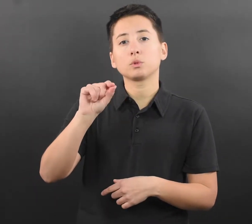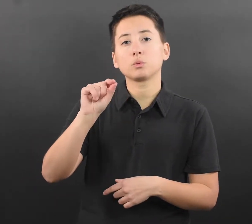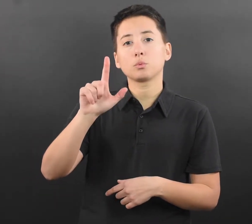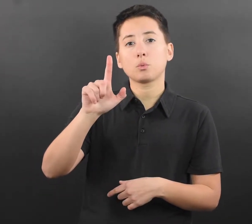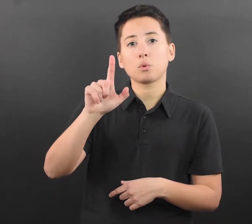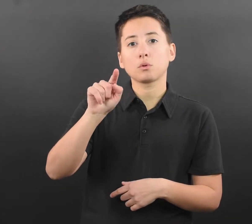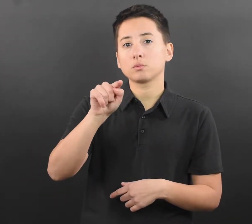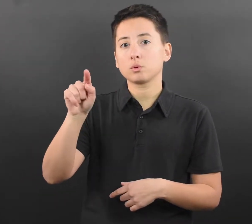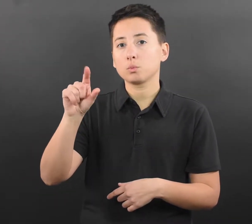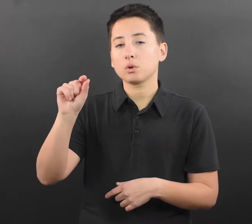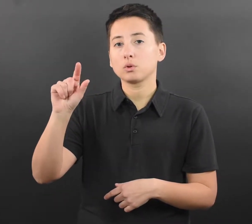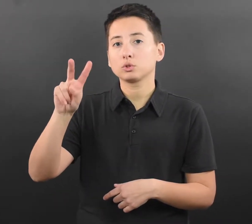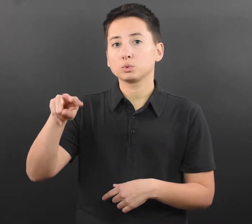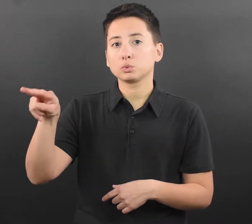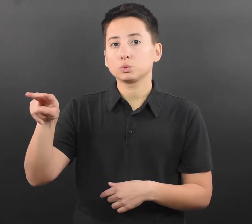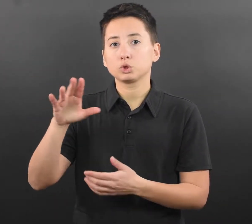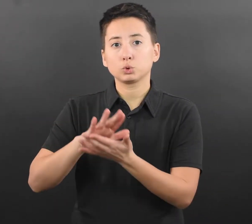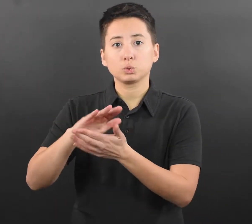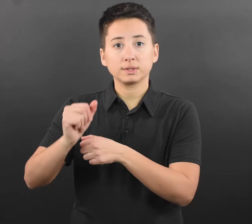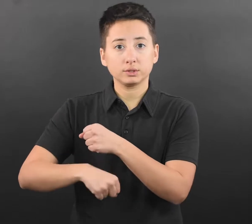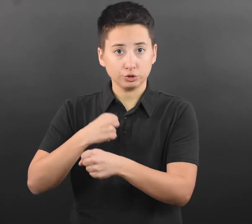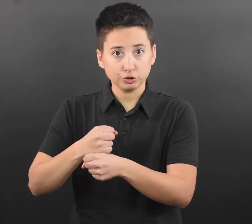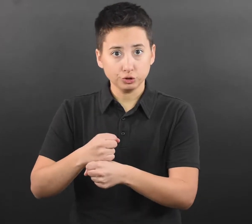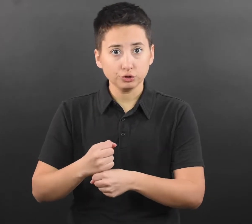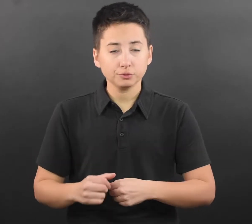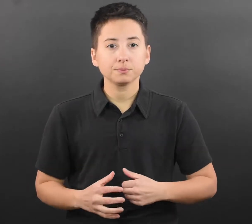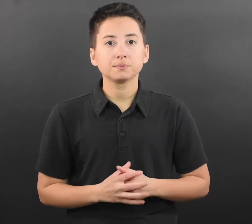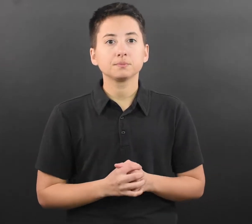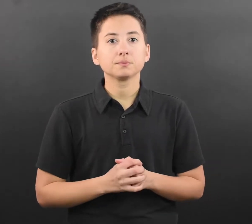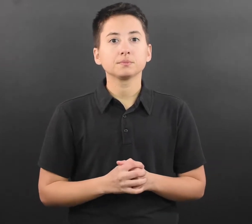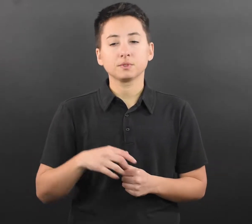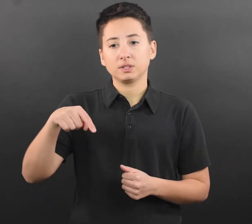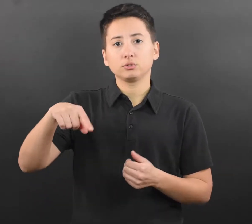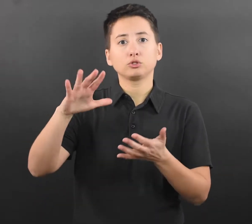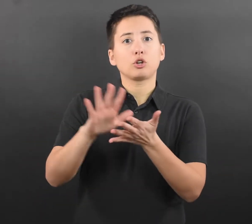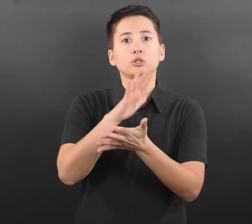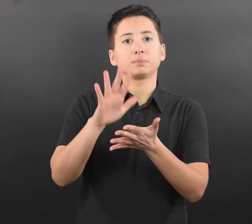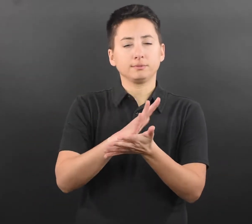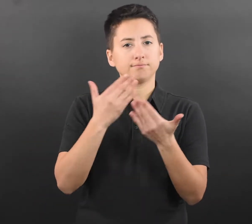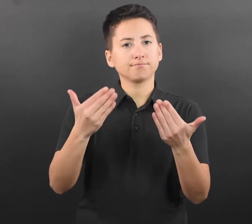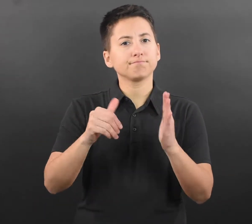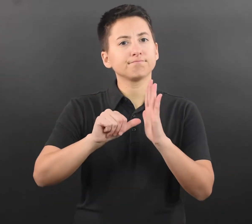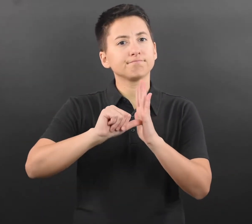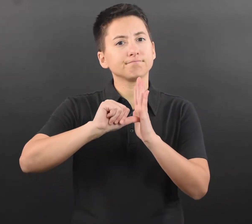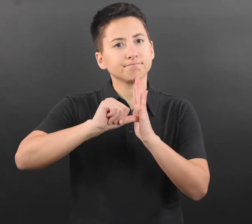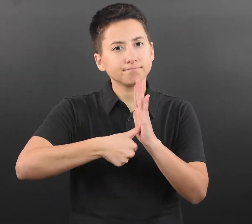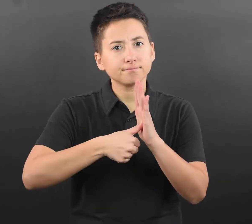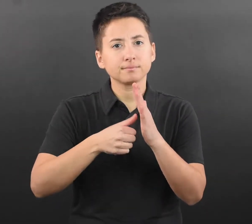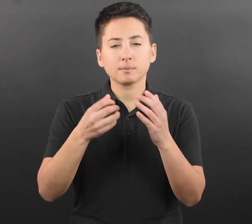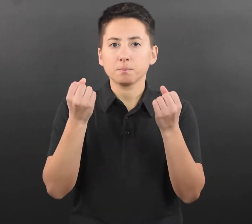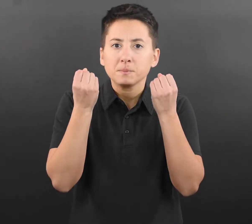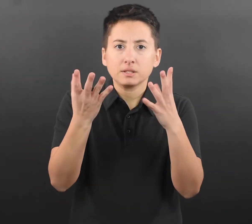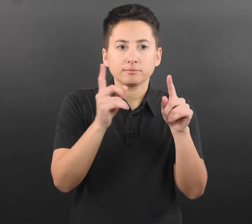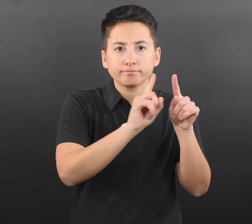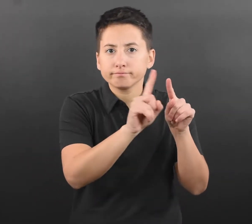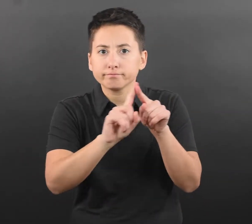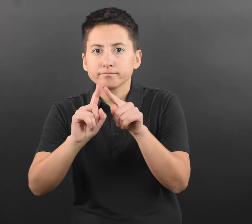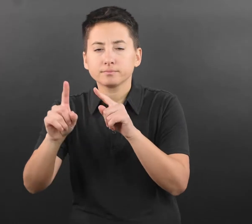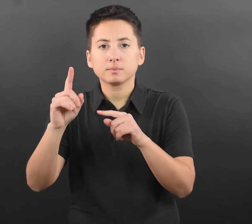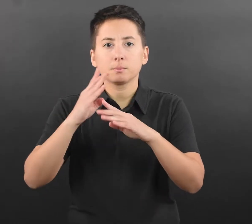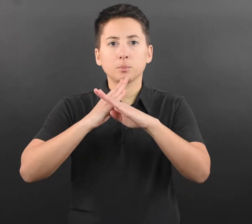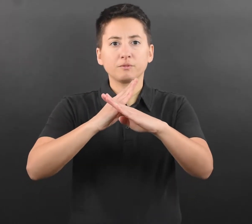that emphasized layered prevention strategies. This means using multiple